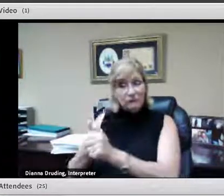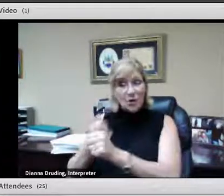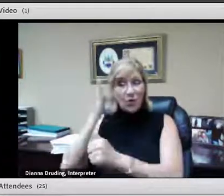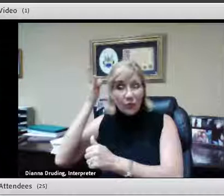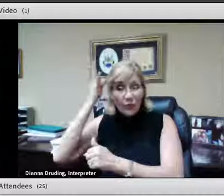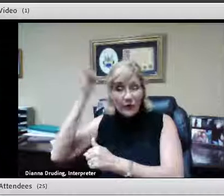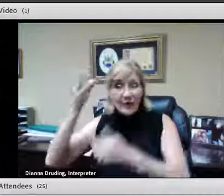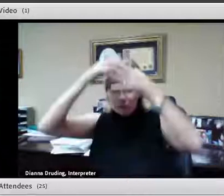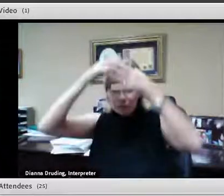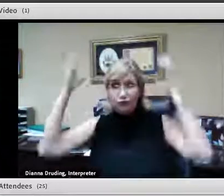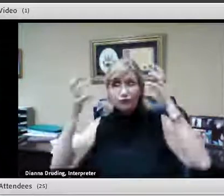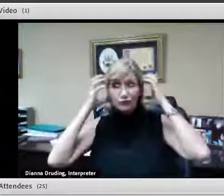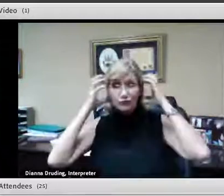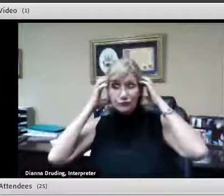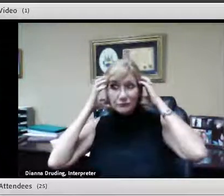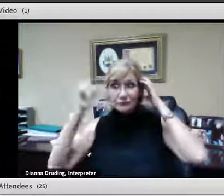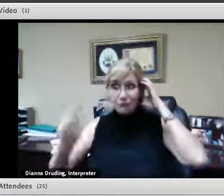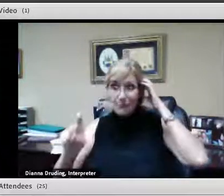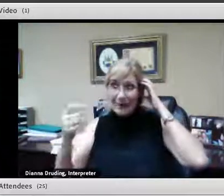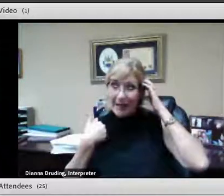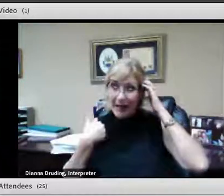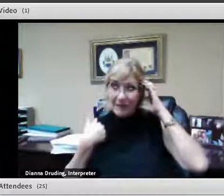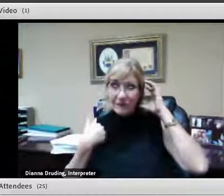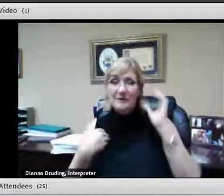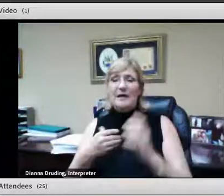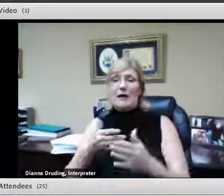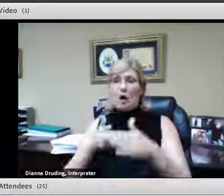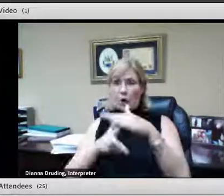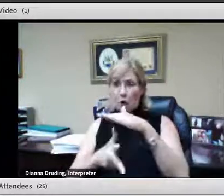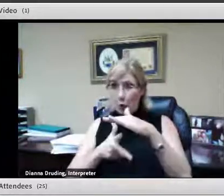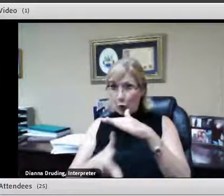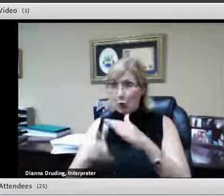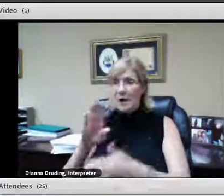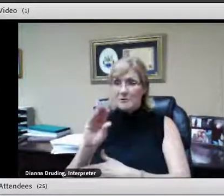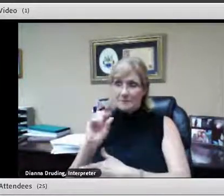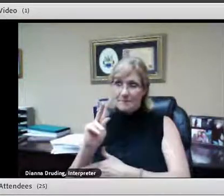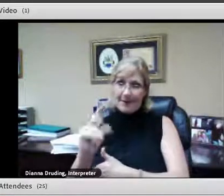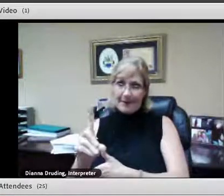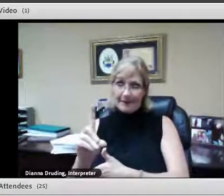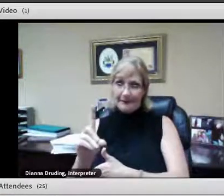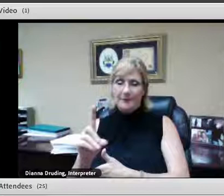So, Garage Band, very, very worth it.